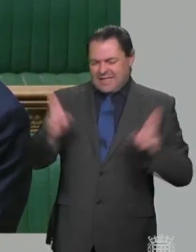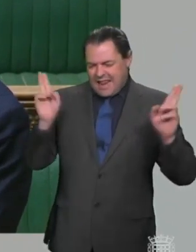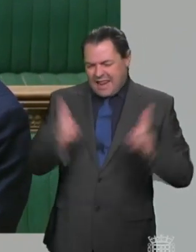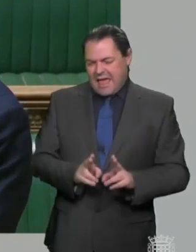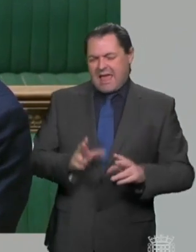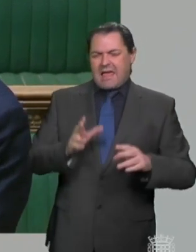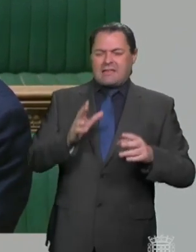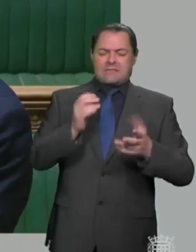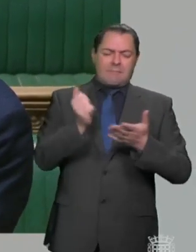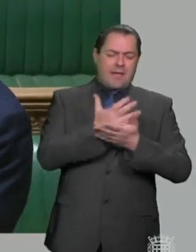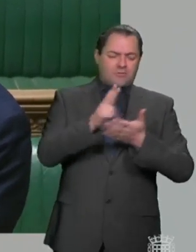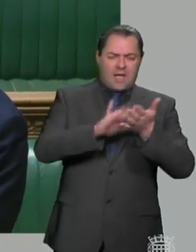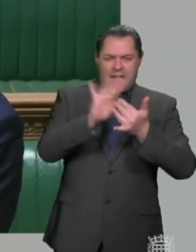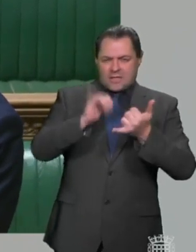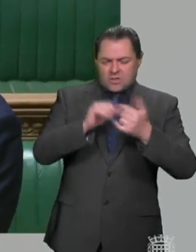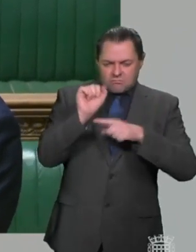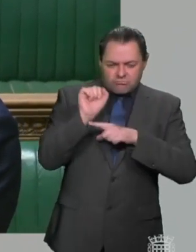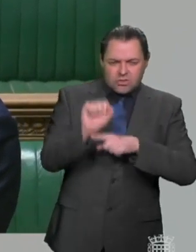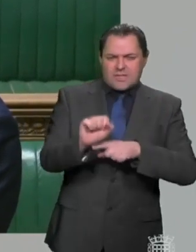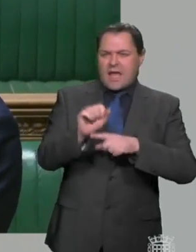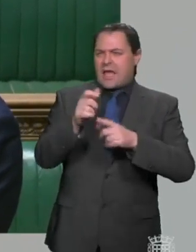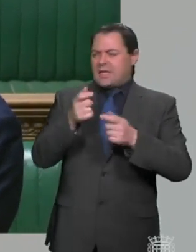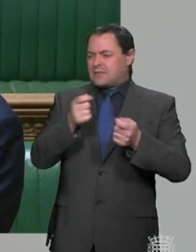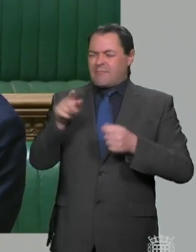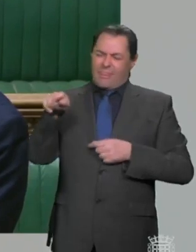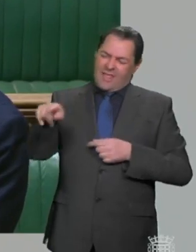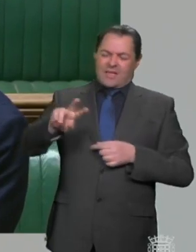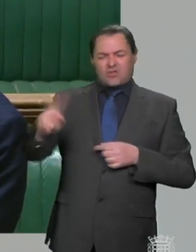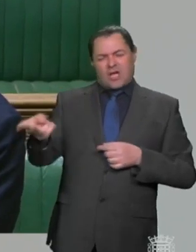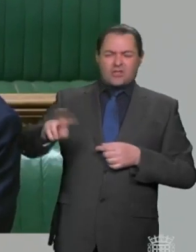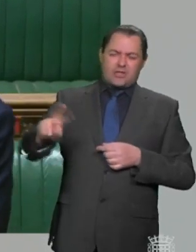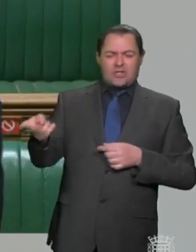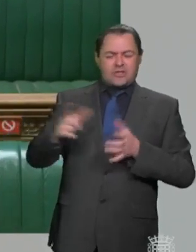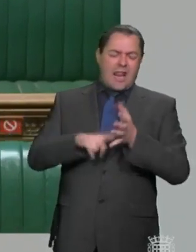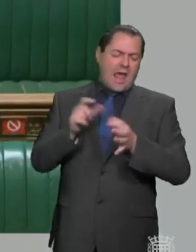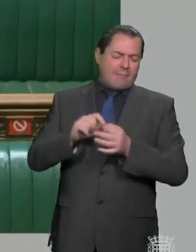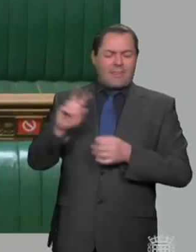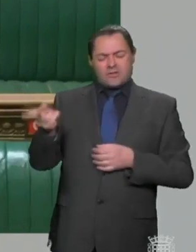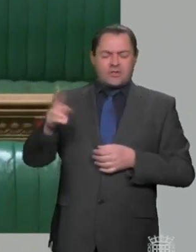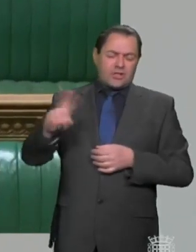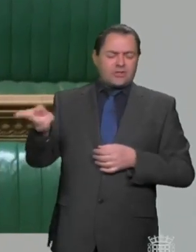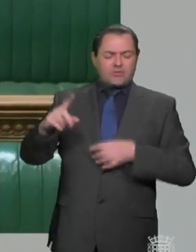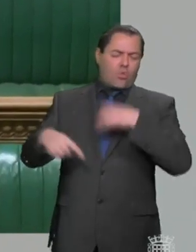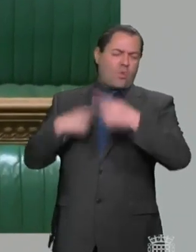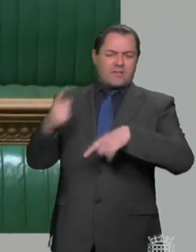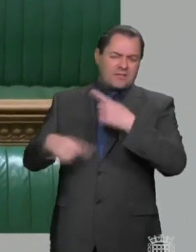the NHS, while the Opposition have flip-flopped from one position to another, backing curfew one